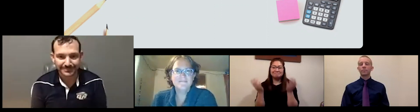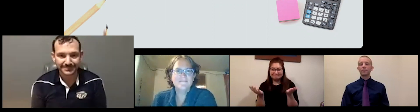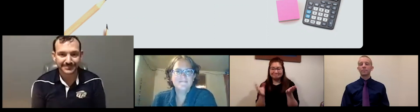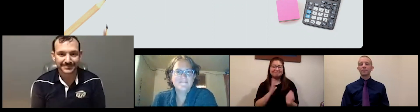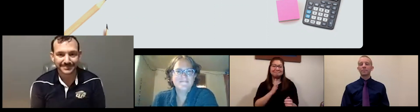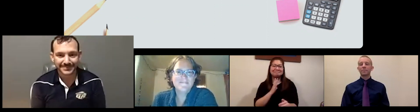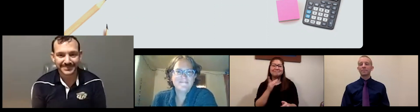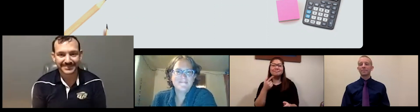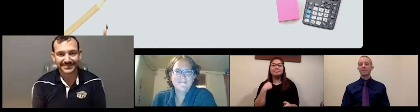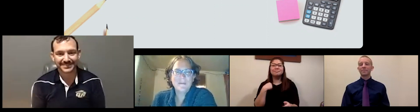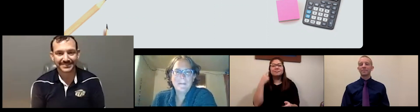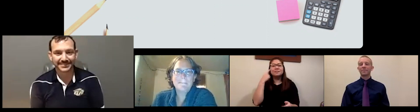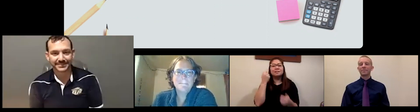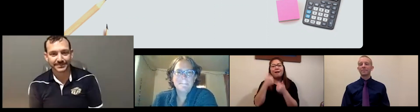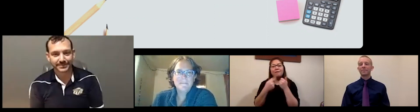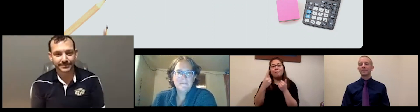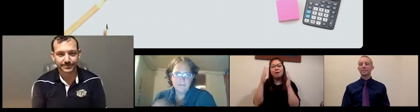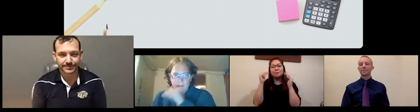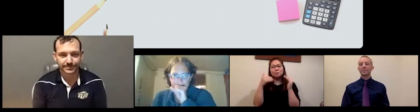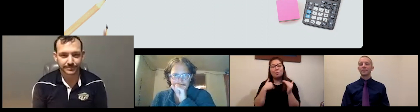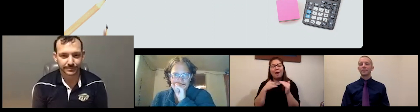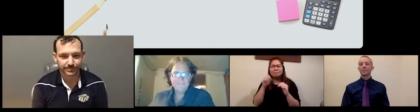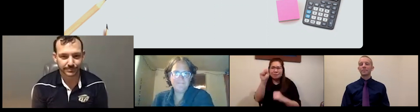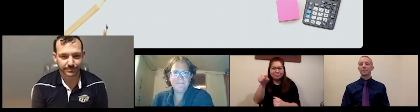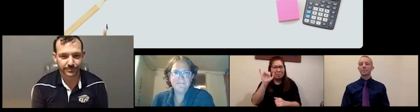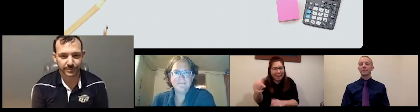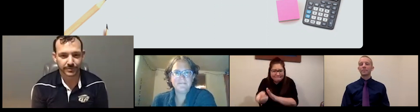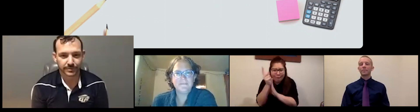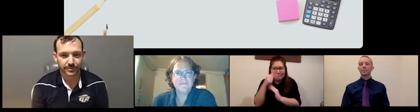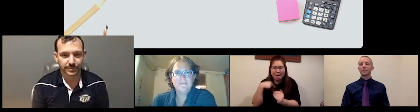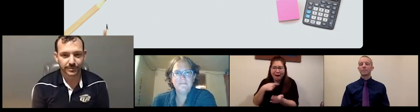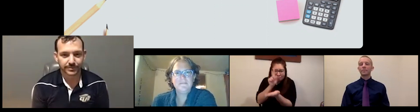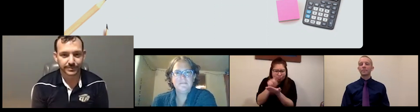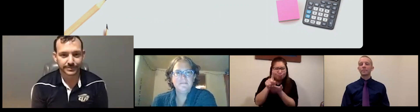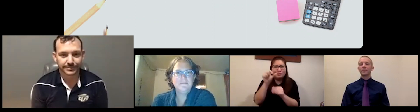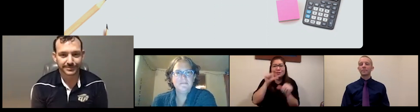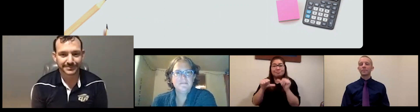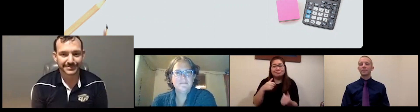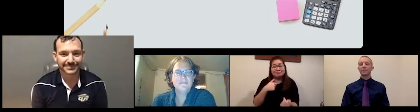I think everyone is expected to have that “Yes! That moment! I fell in love with science!”